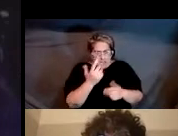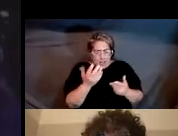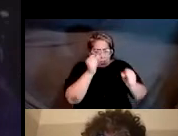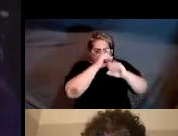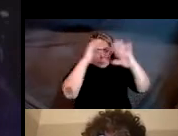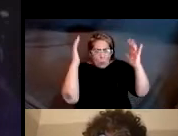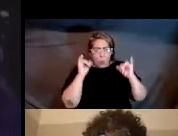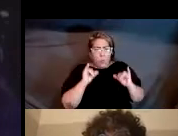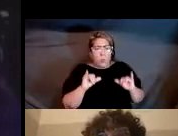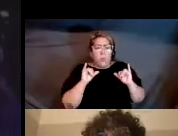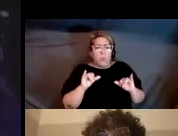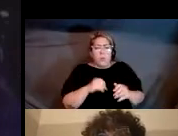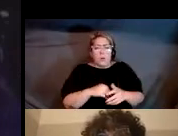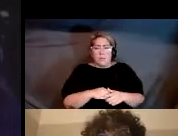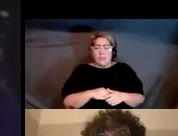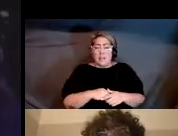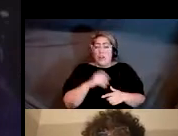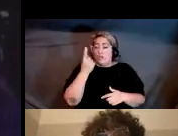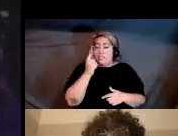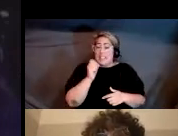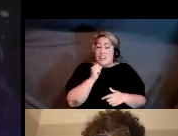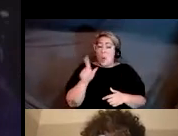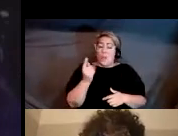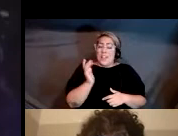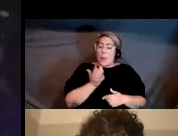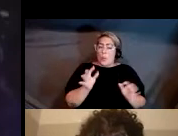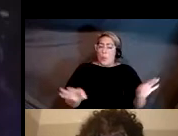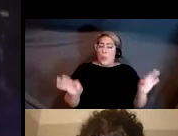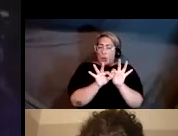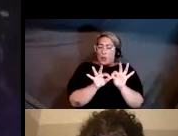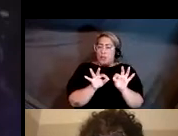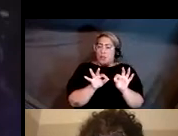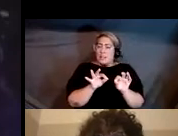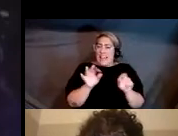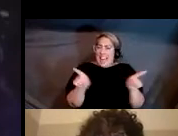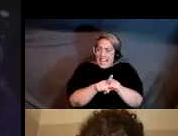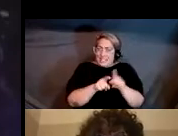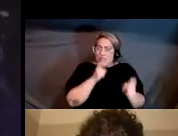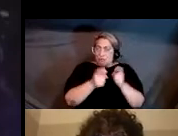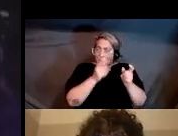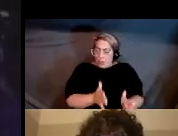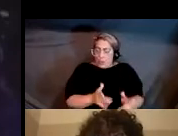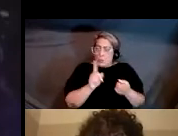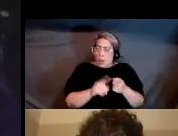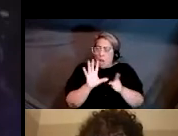not just our worth as contributors to culture but also that we are an important economic engine for the state.